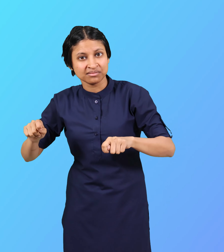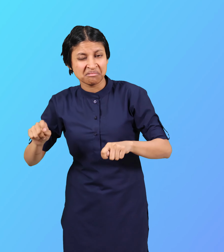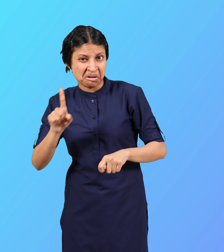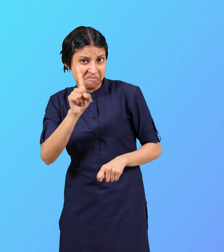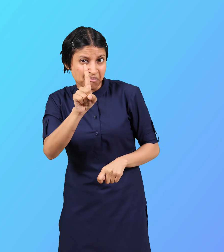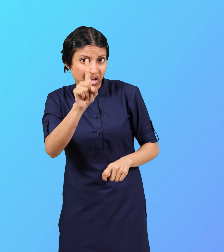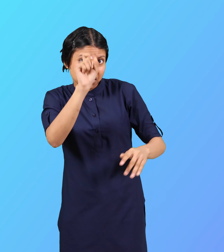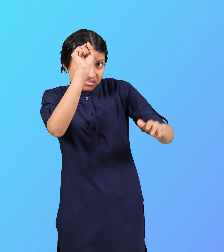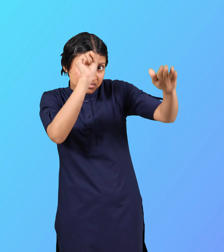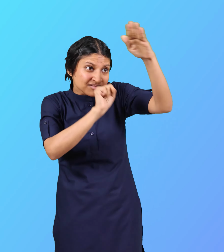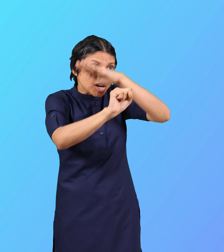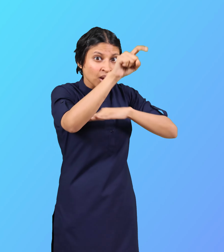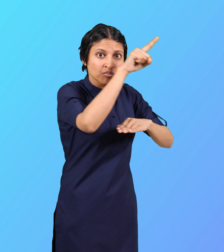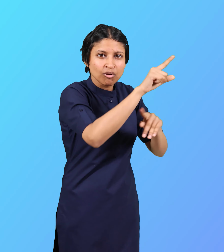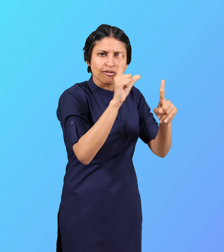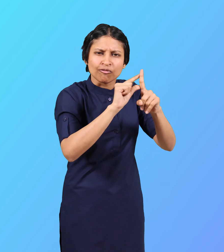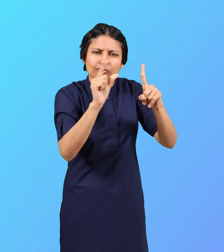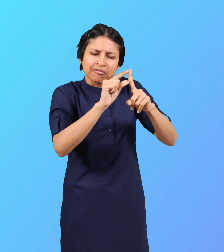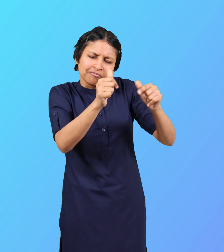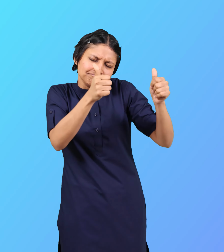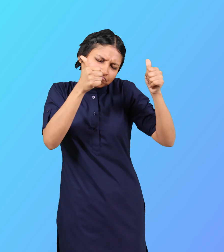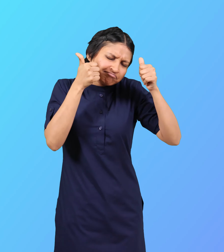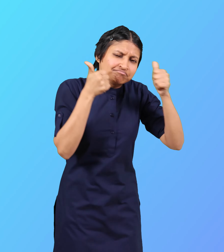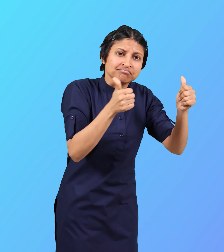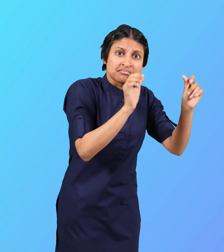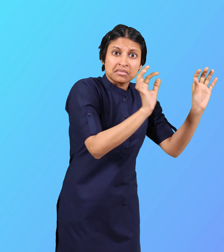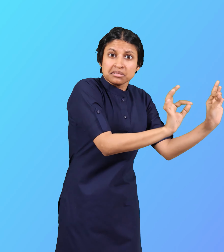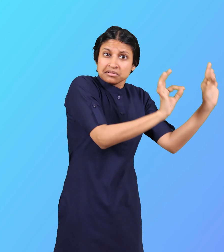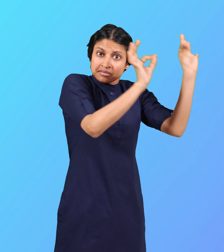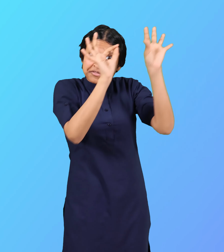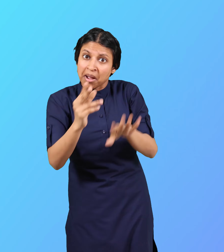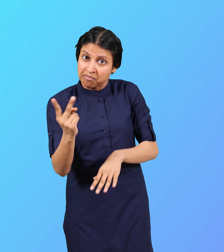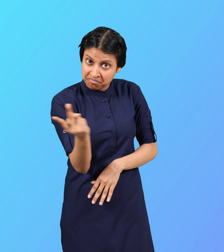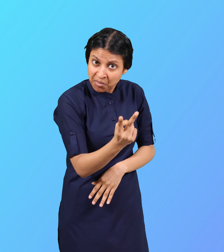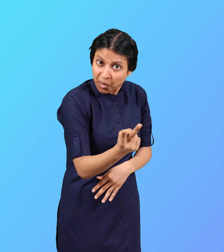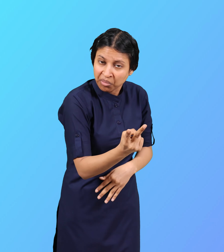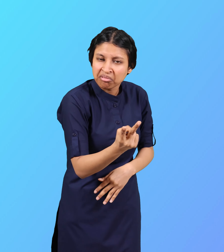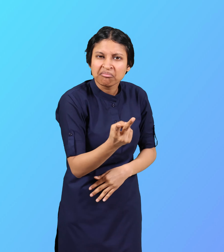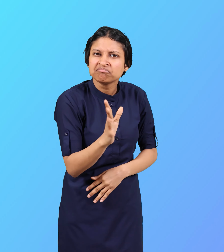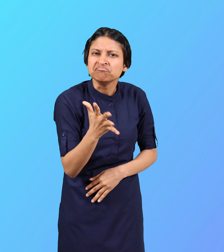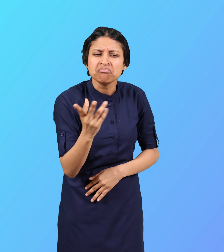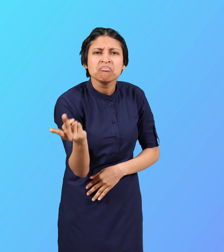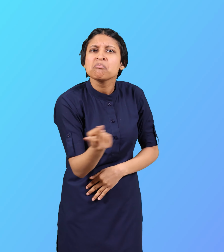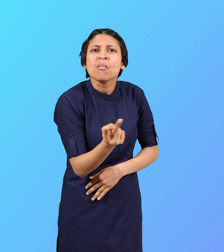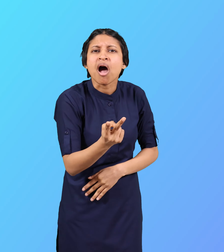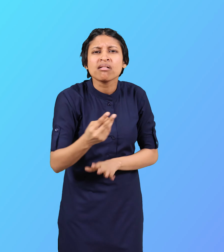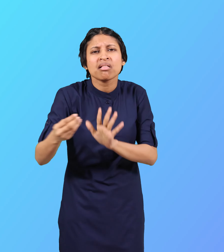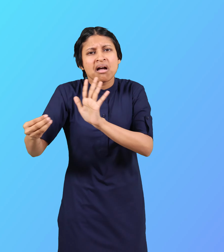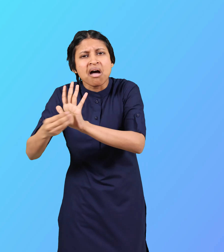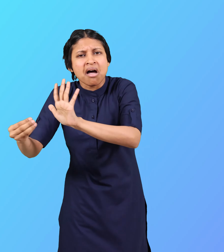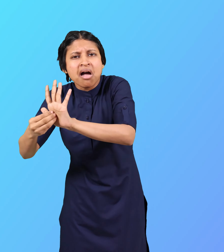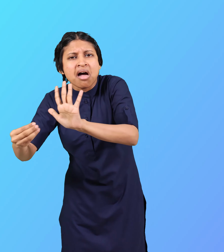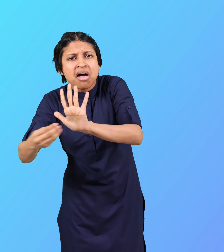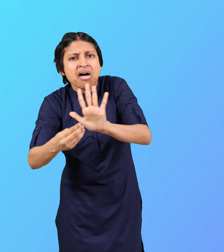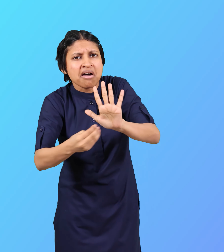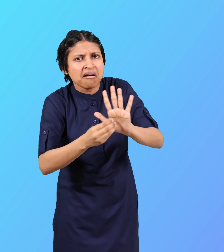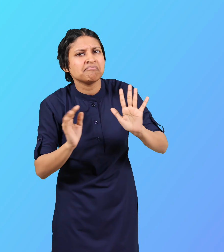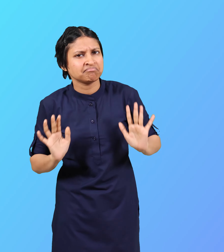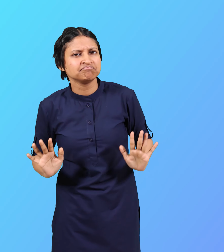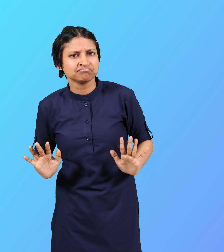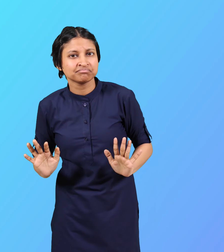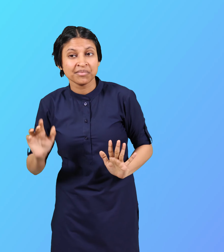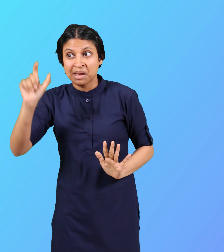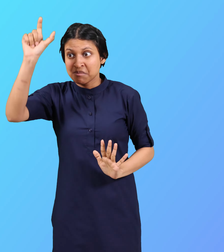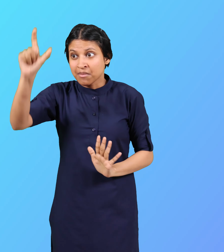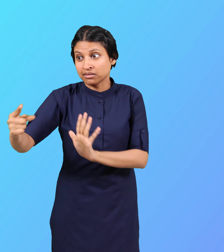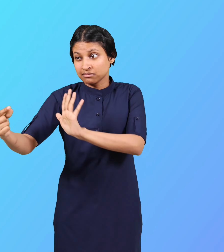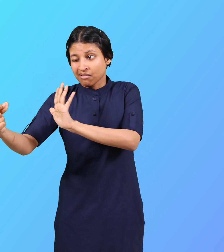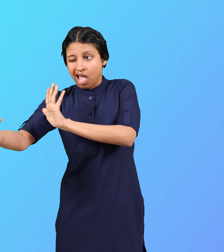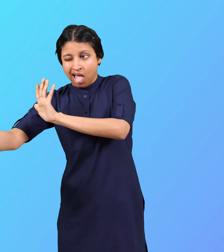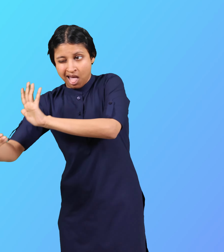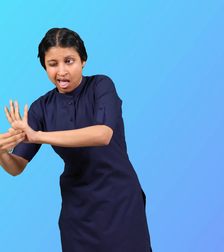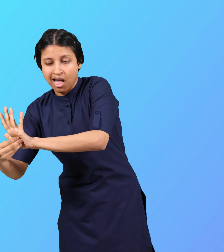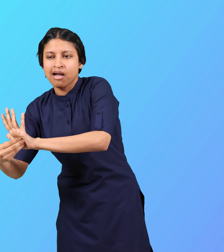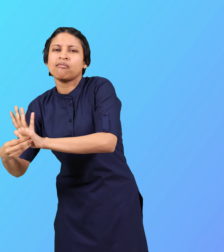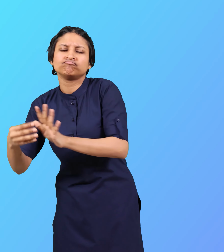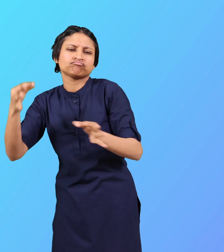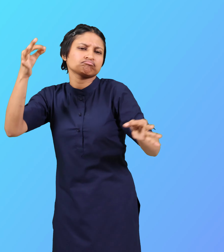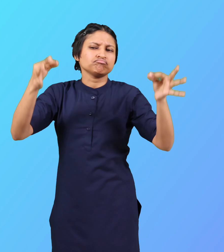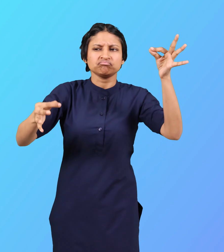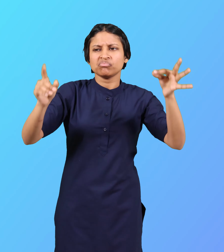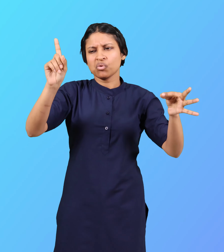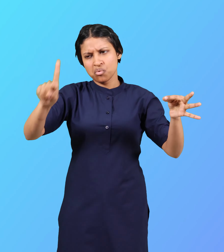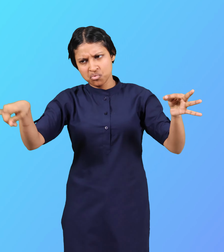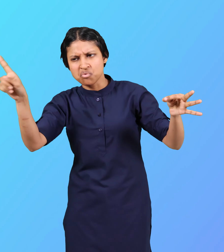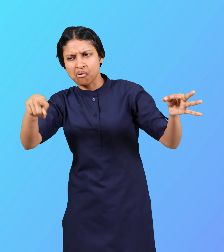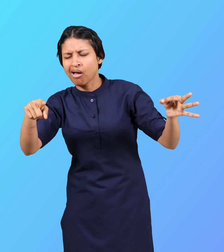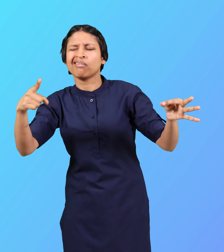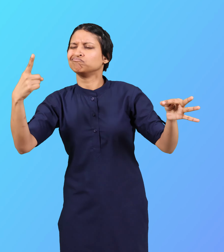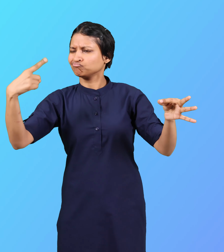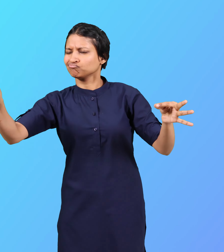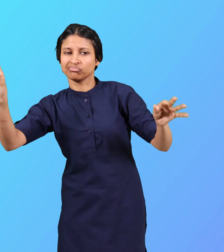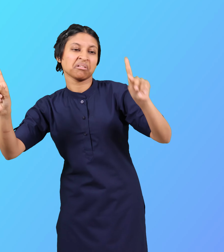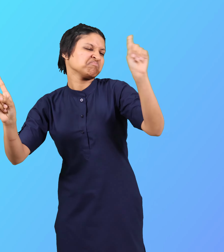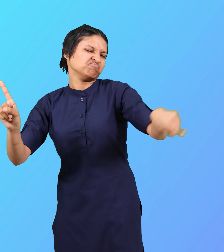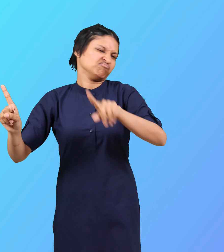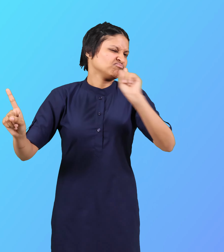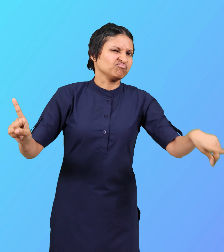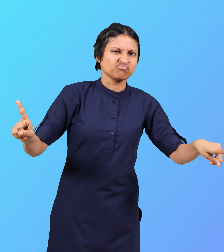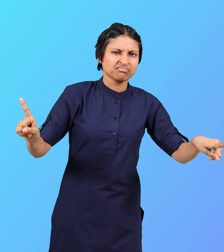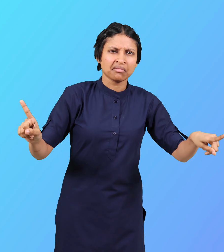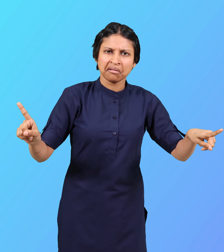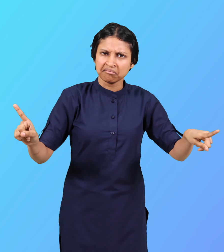But Samuel’s sons did not live the same way he did. Joel and Abijah accepted bribes. They took money secretly and changed their decisions in court to cheat people.